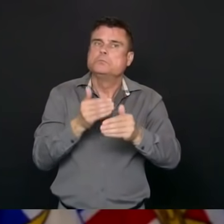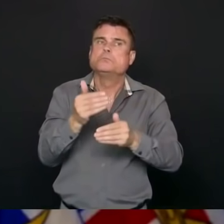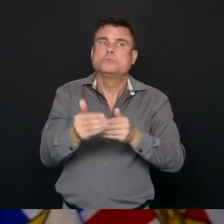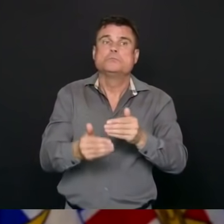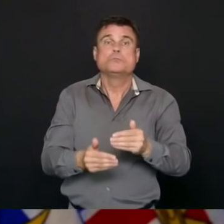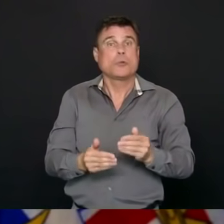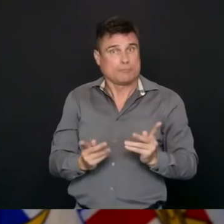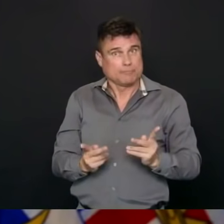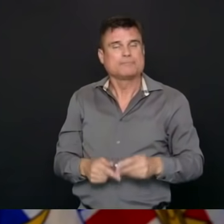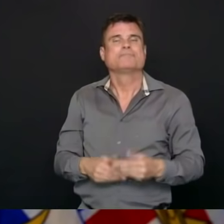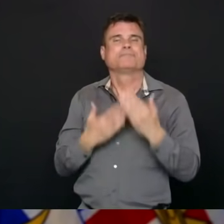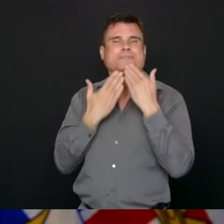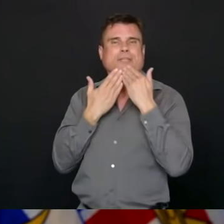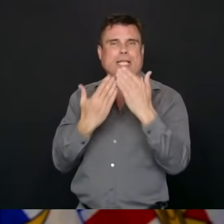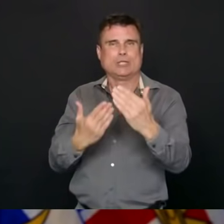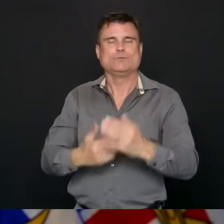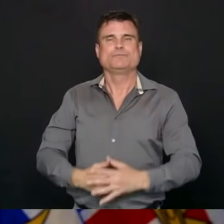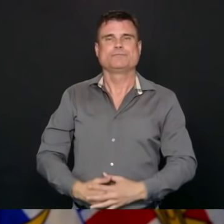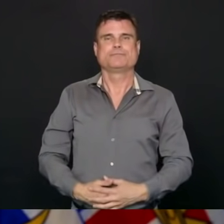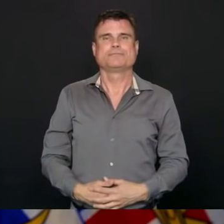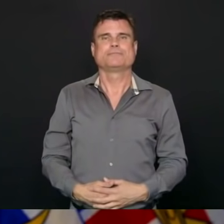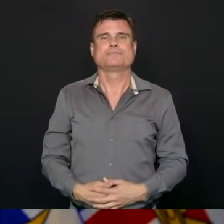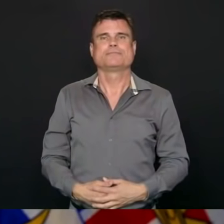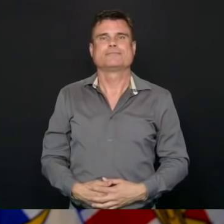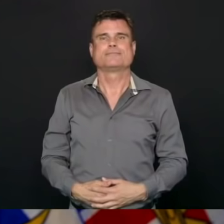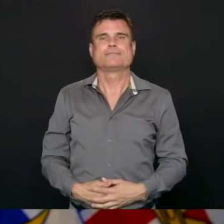Thank you.